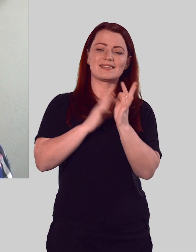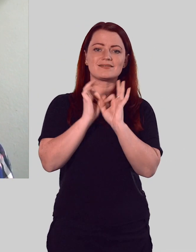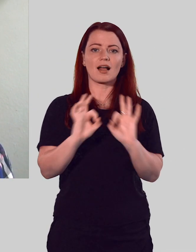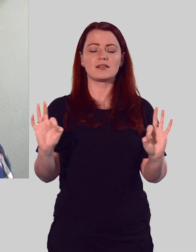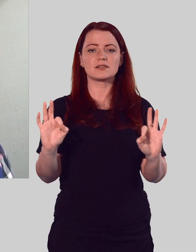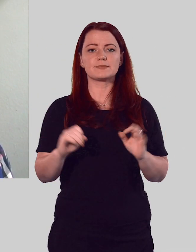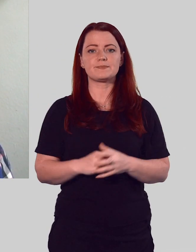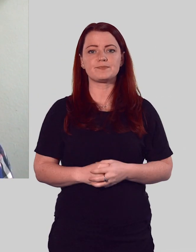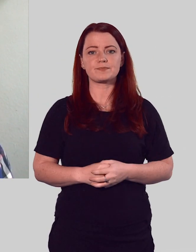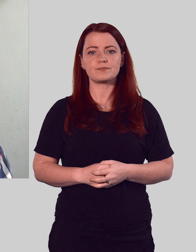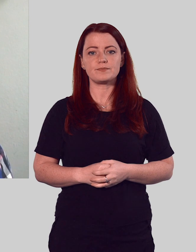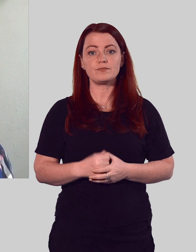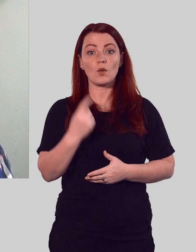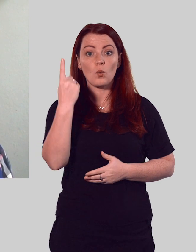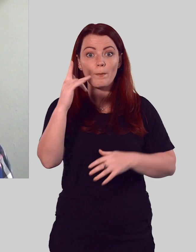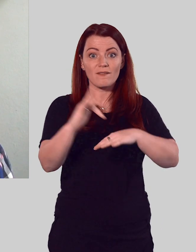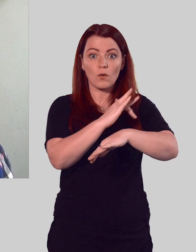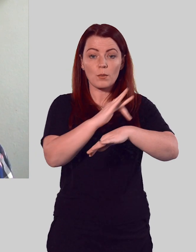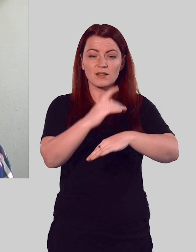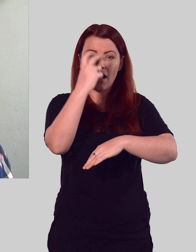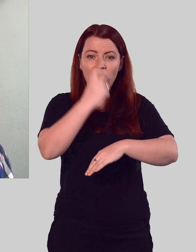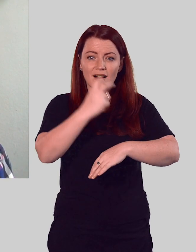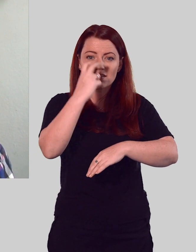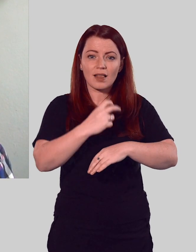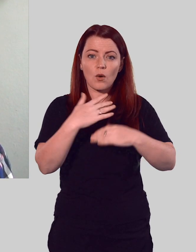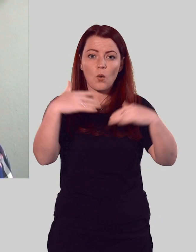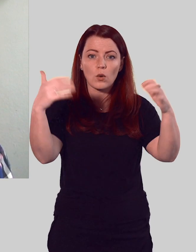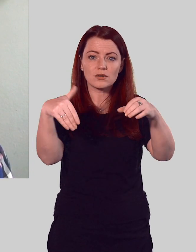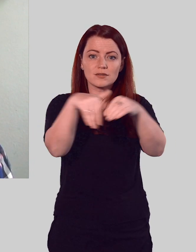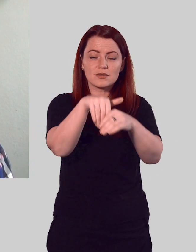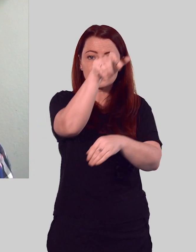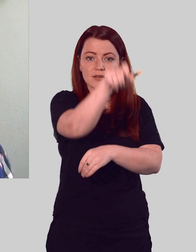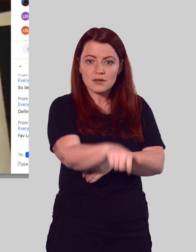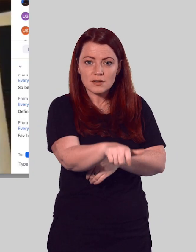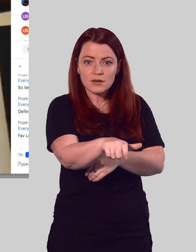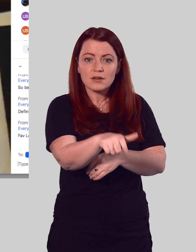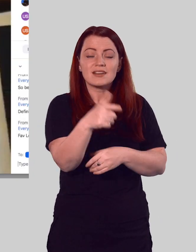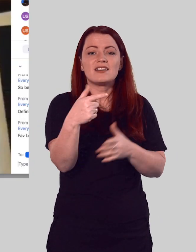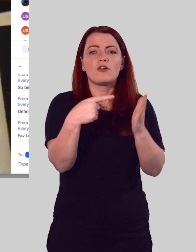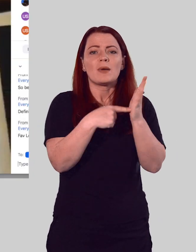audience member in Tasmania showed a photo album to the Russians of when she